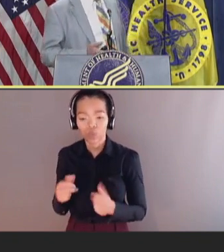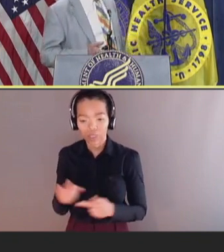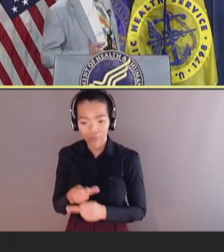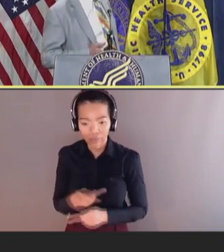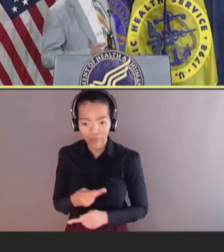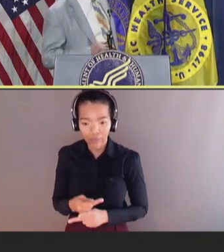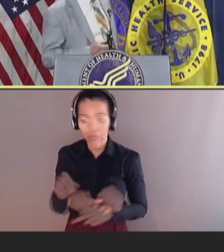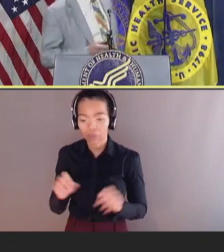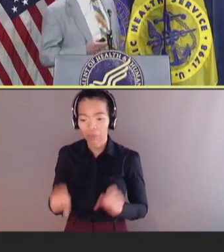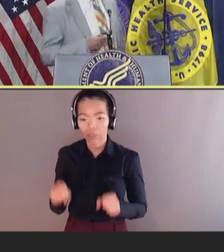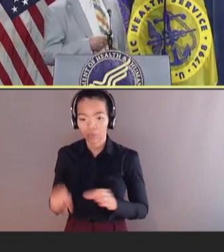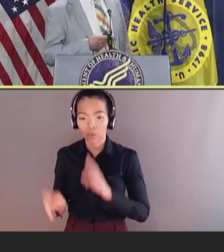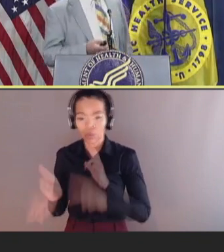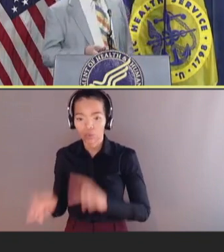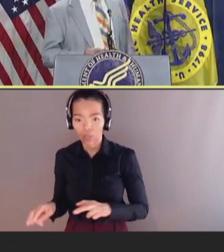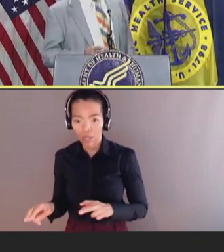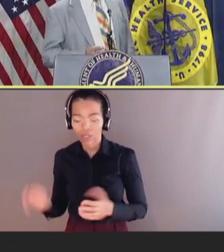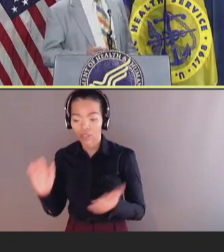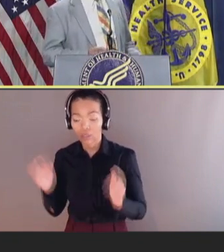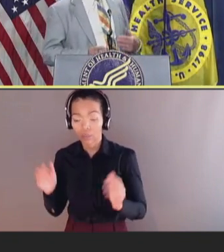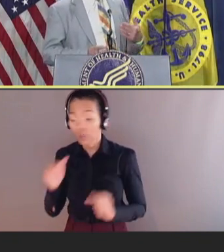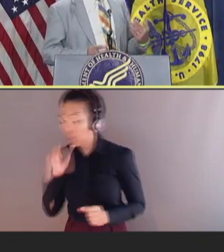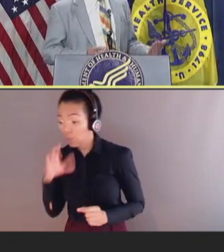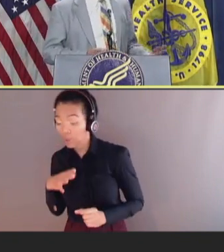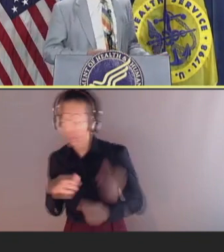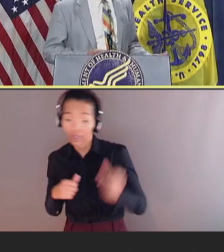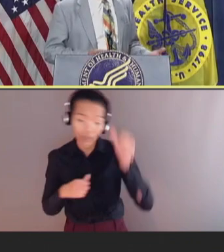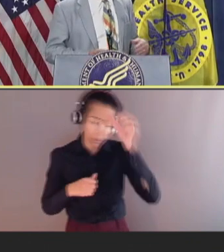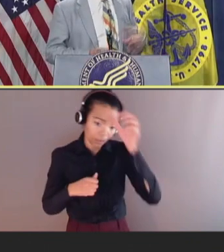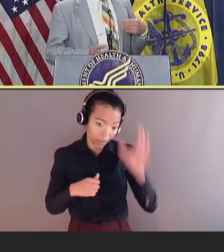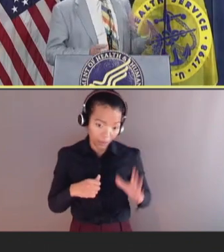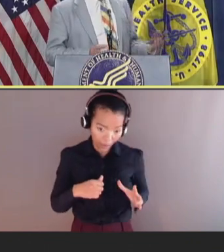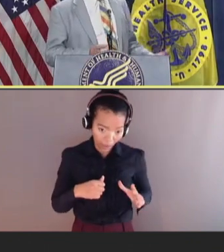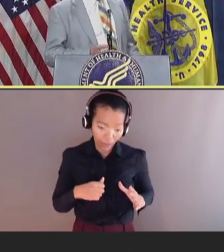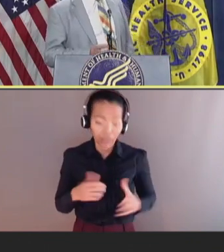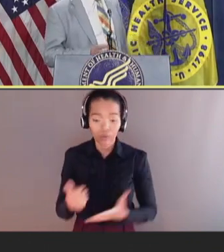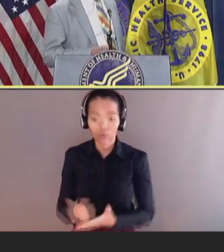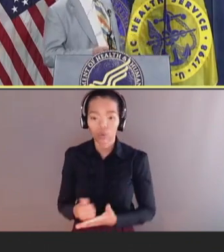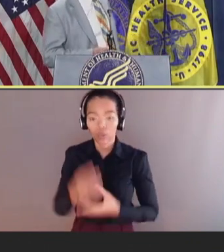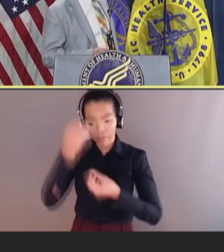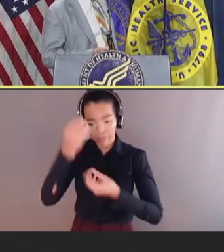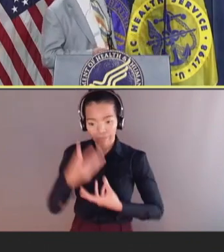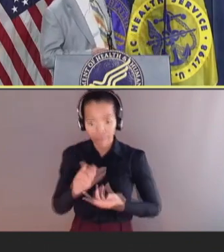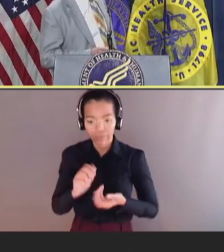are different between men and women to help inform us on how to make better vaccines.